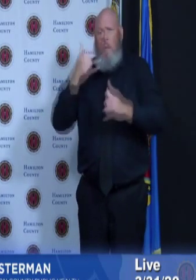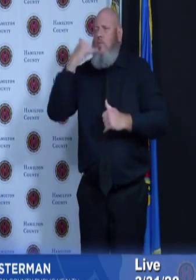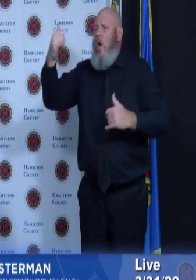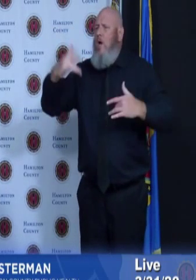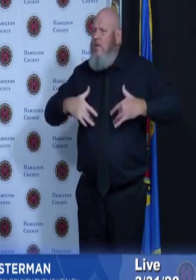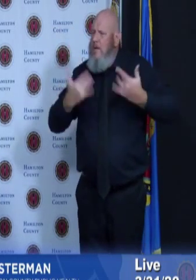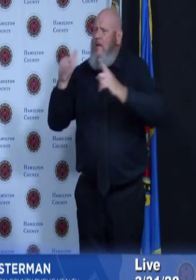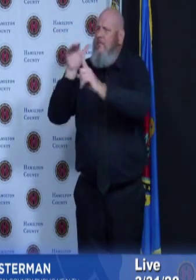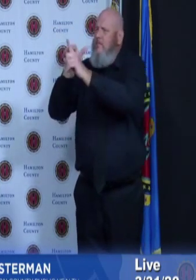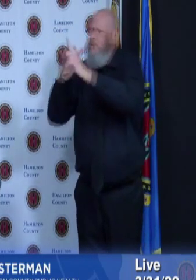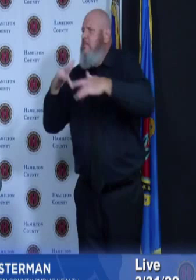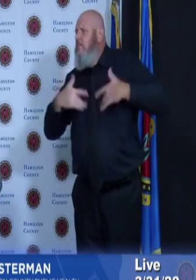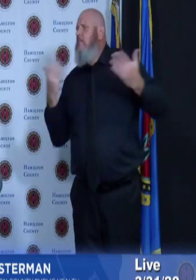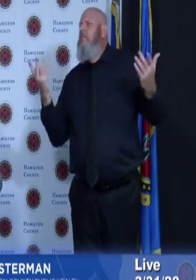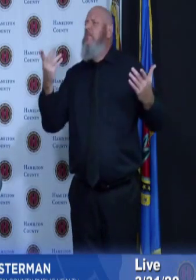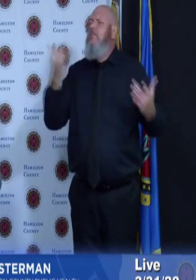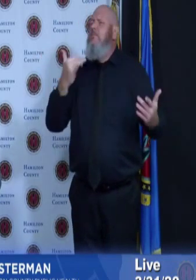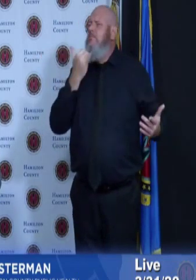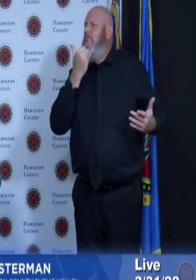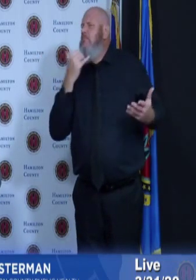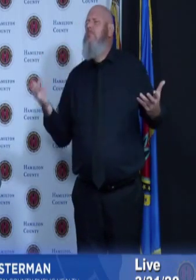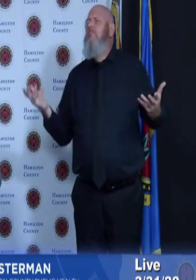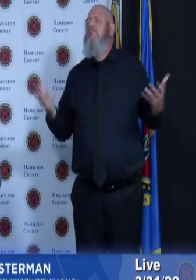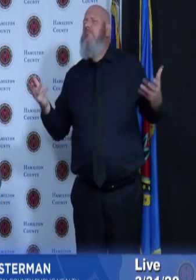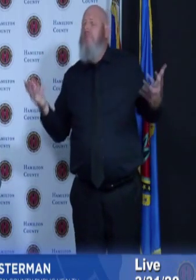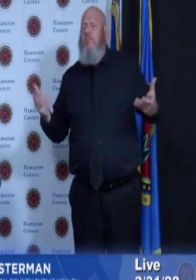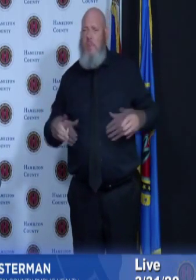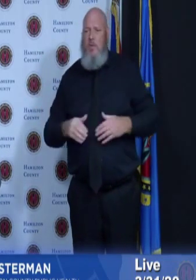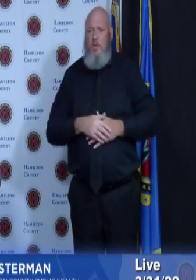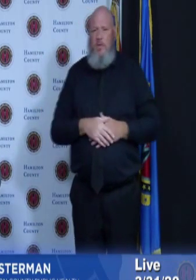about why they're essential and then we take a hard look at that working with